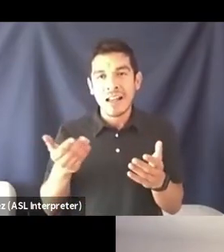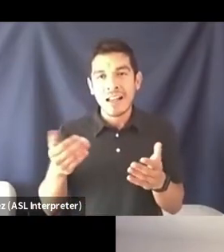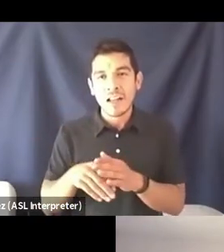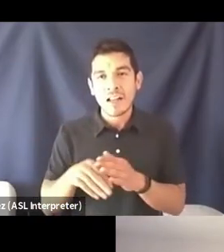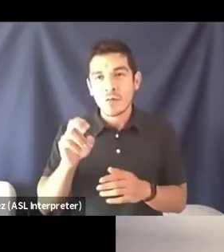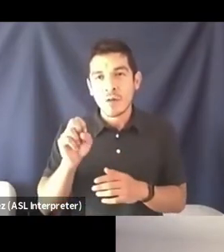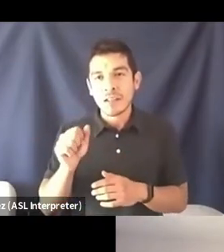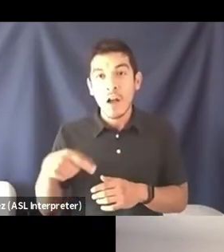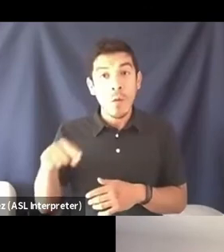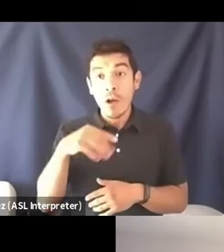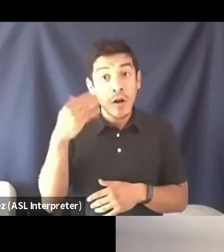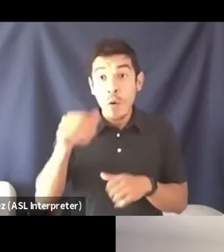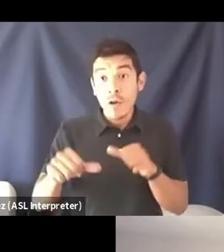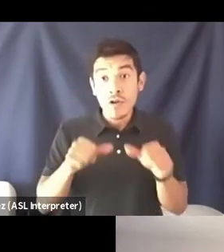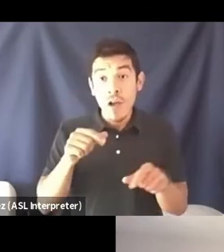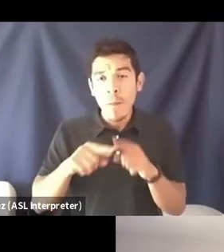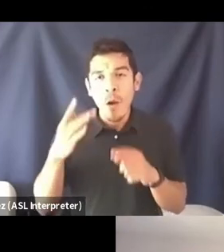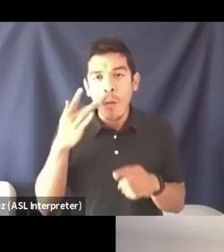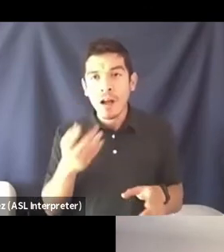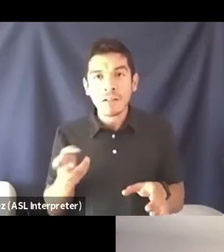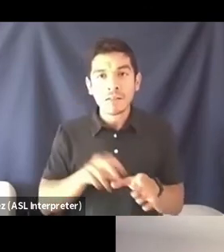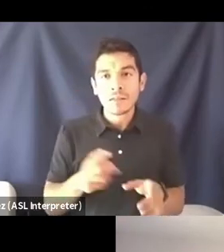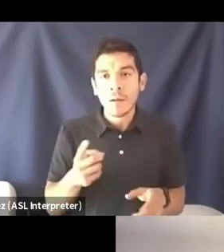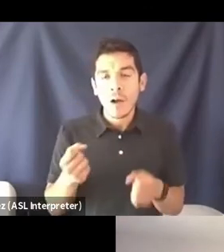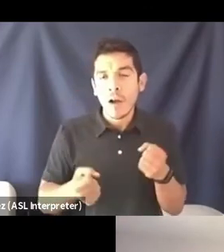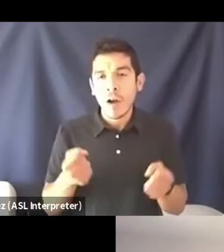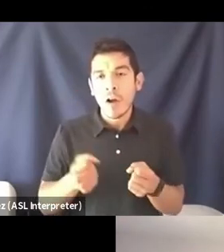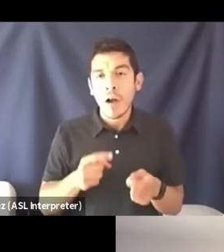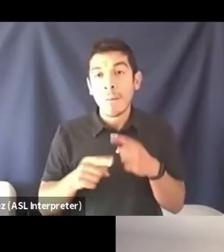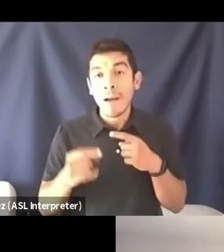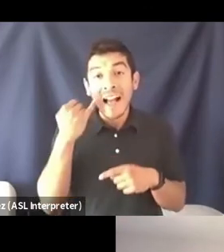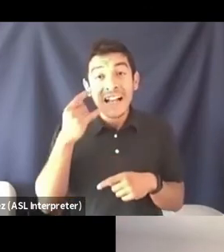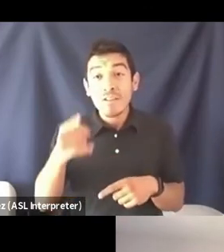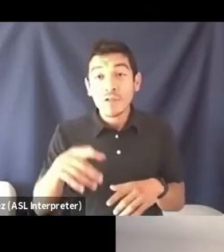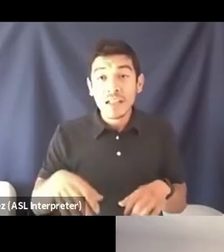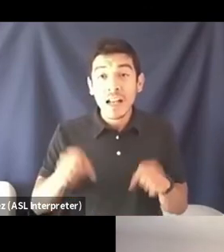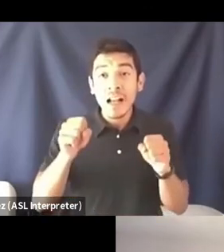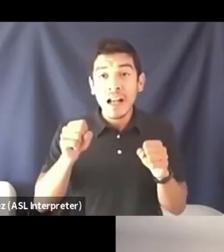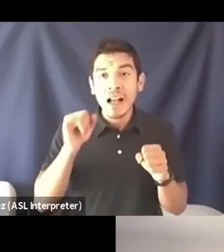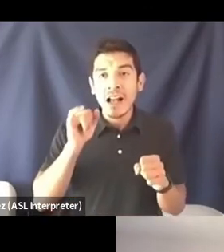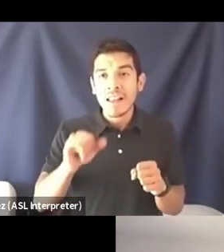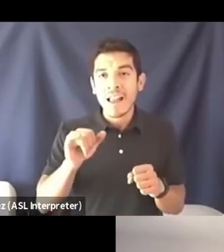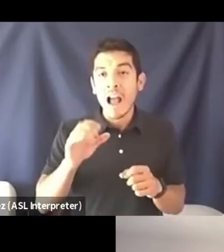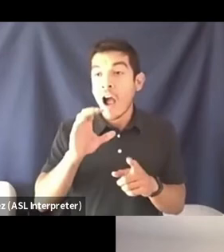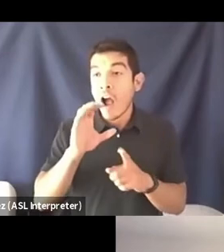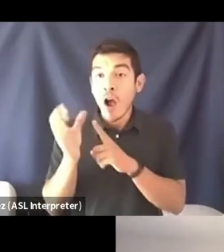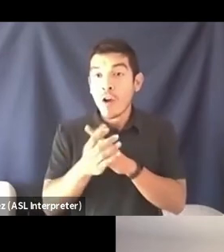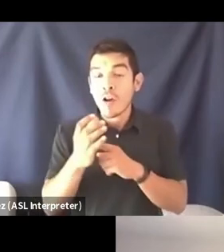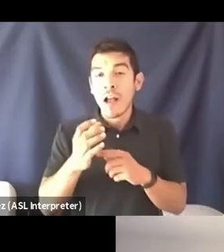We just don't know each other but why we are getting into someones car. But if you take the cultural elements into consideration.